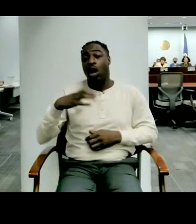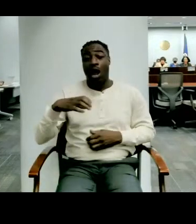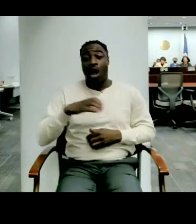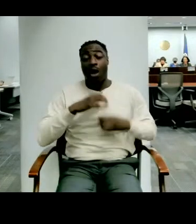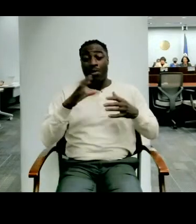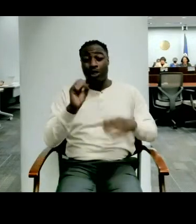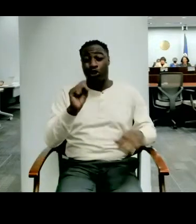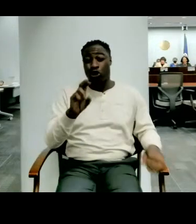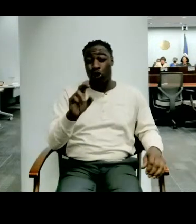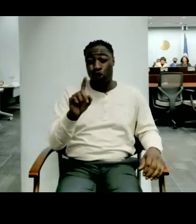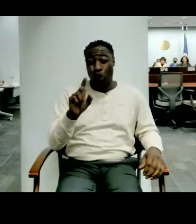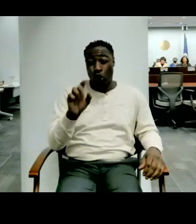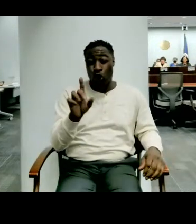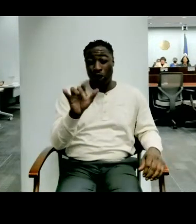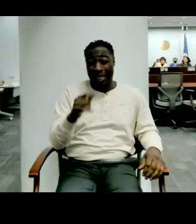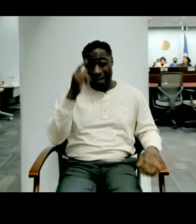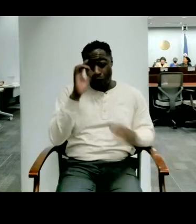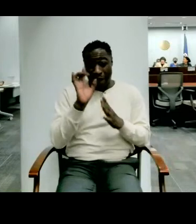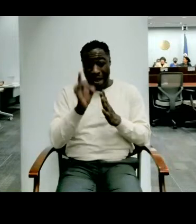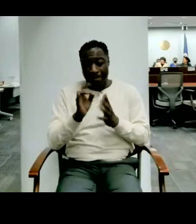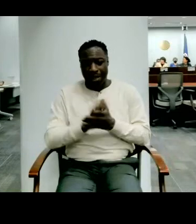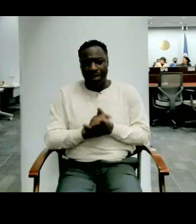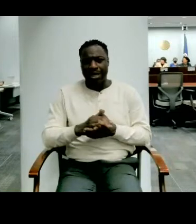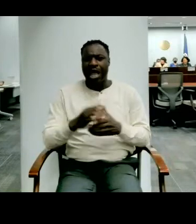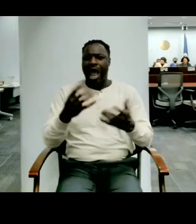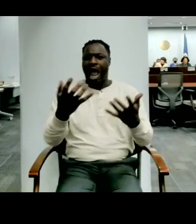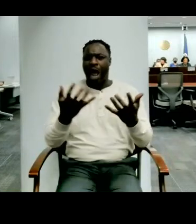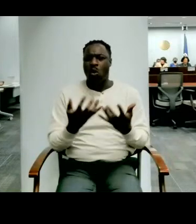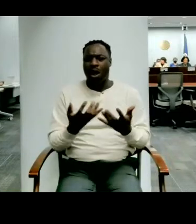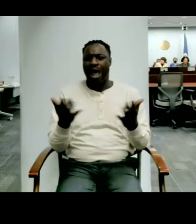Thank you, so I want to start a question for all three of you,